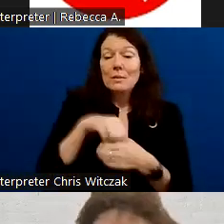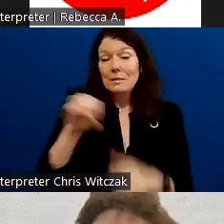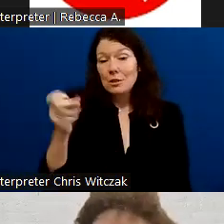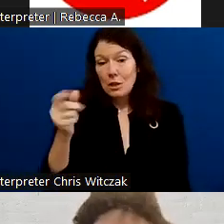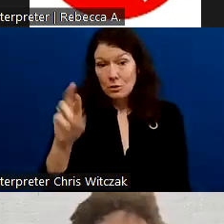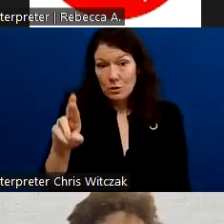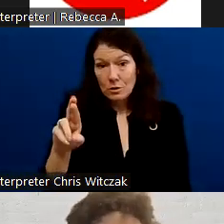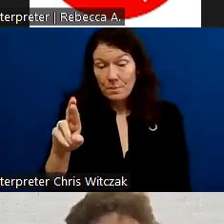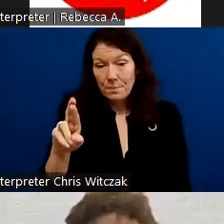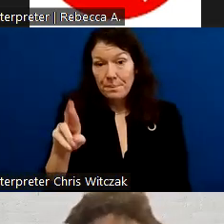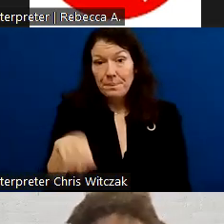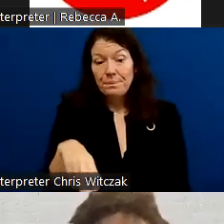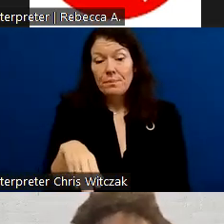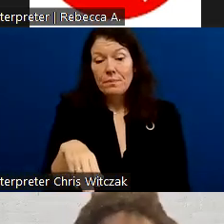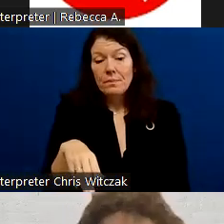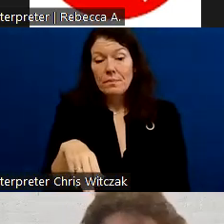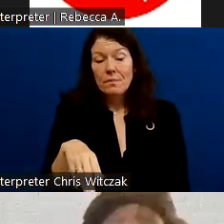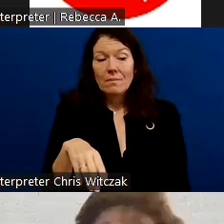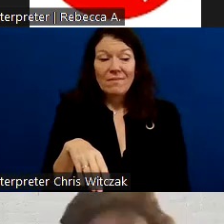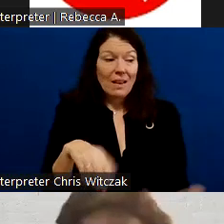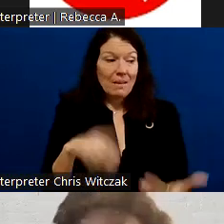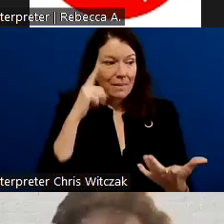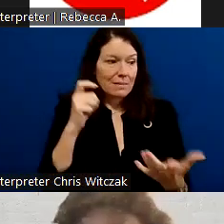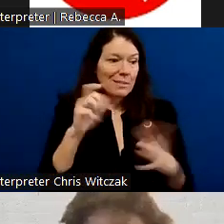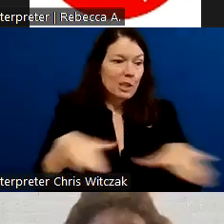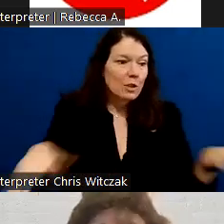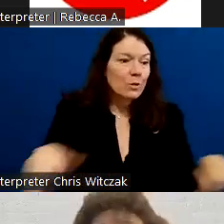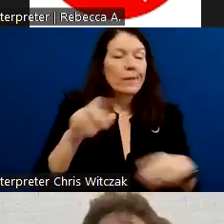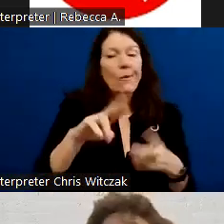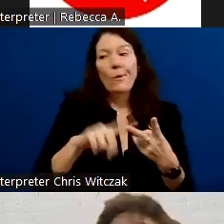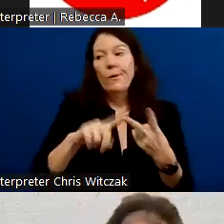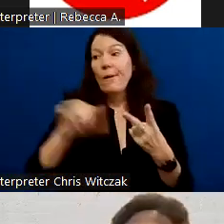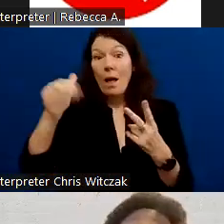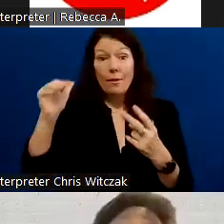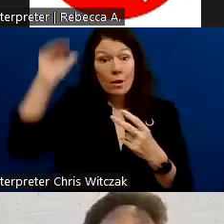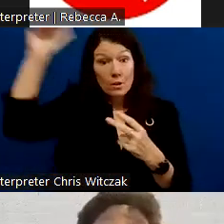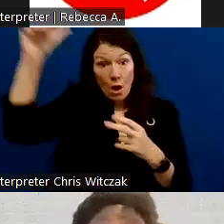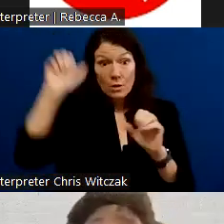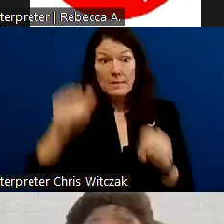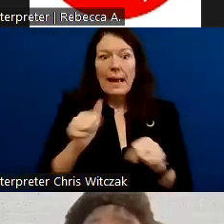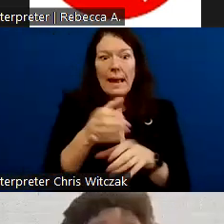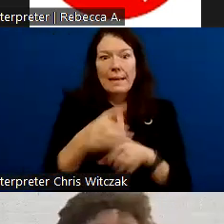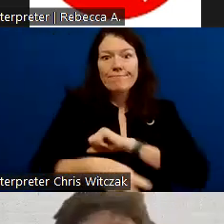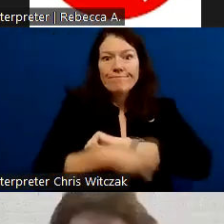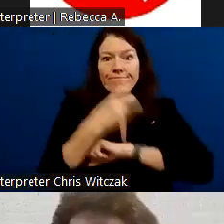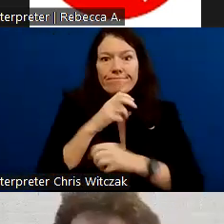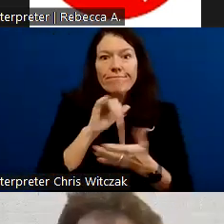about the fact that children or even other adults can get a hold of the substance or